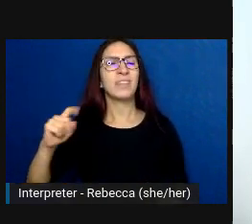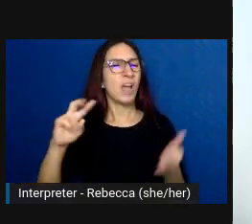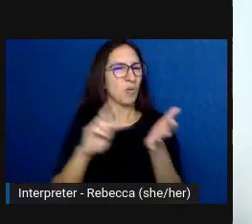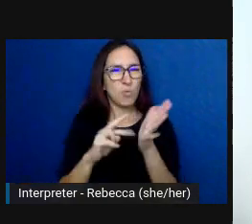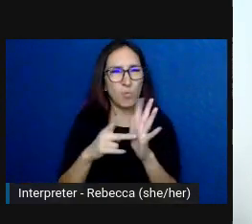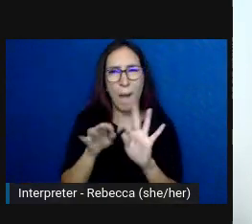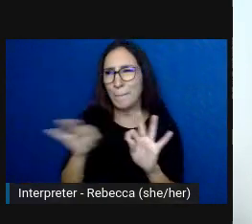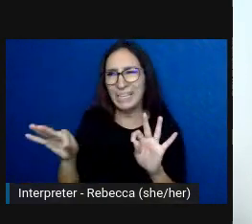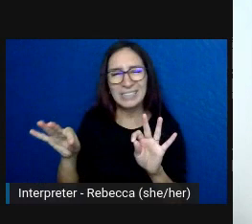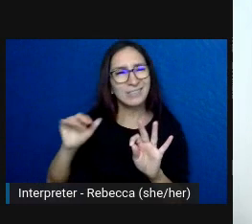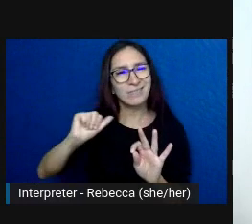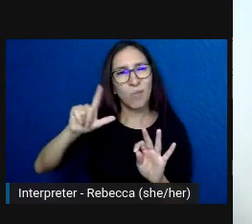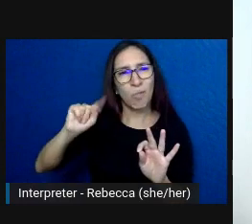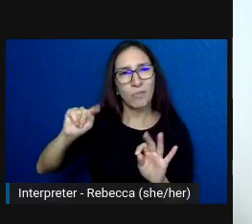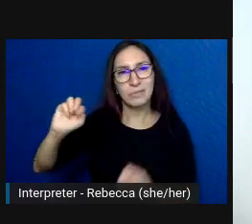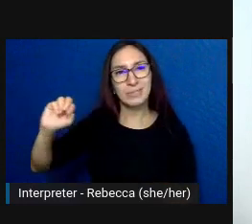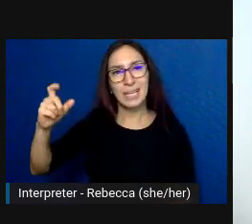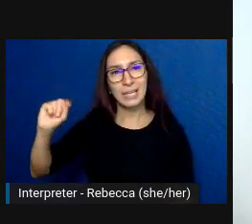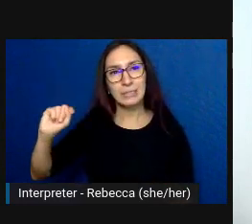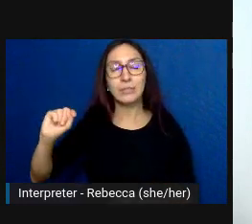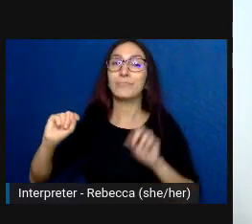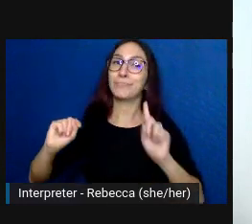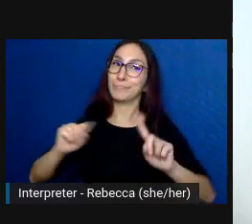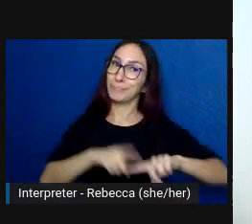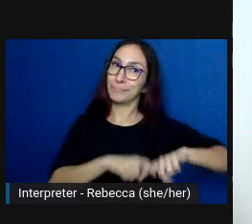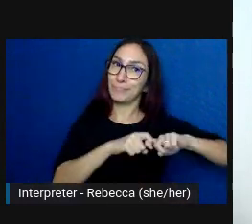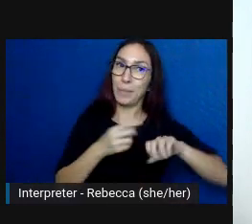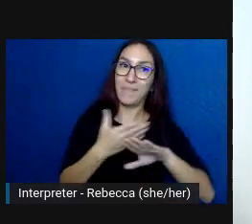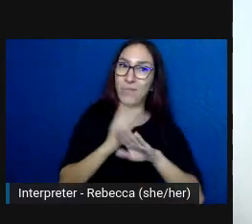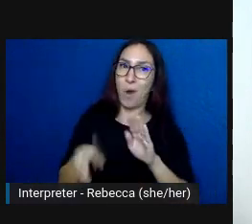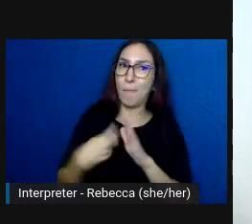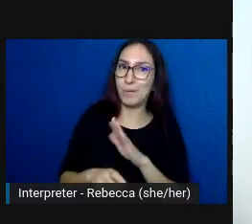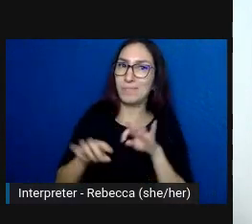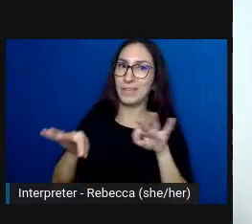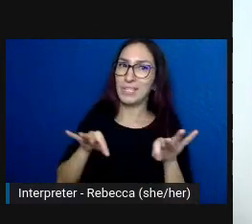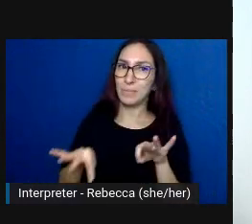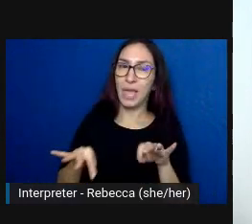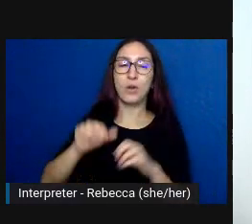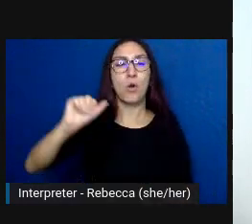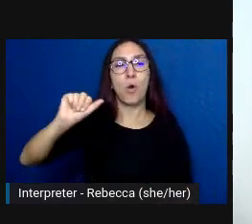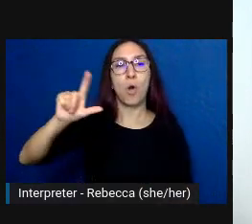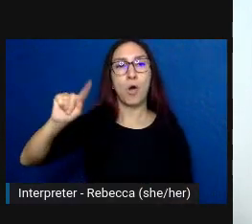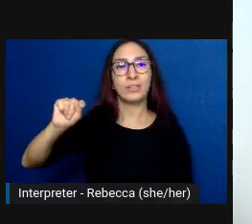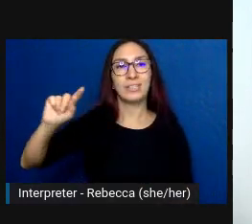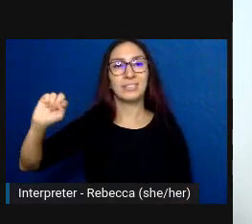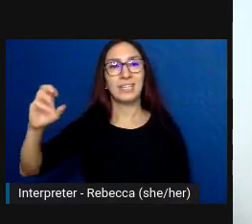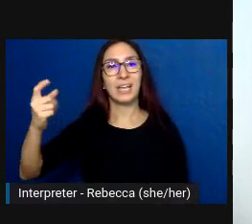But before I do the definition, alt text is also known as alt tags